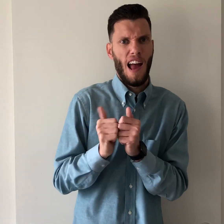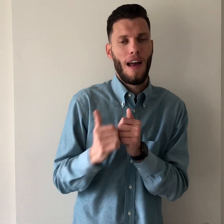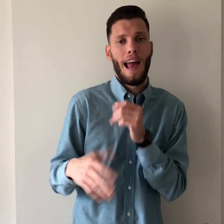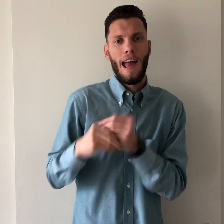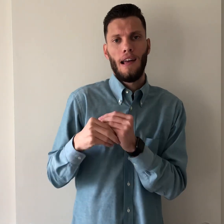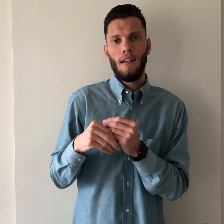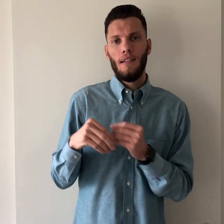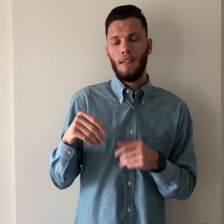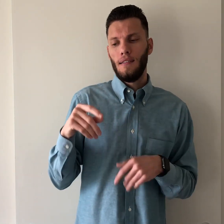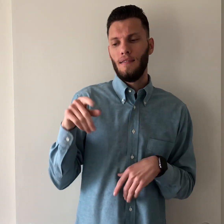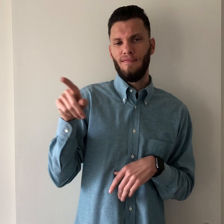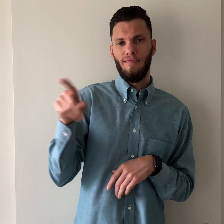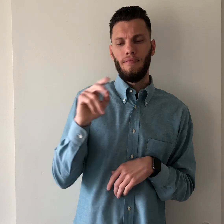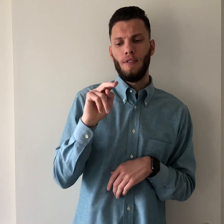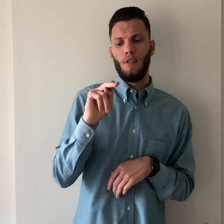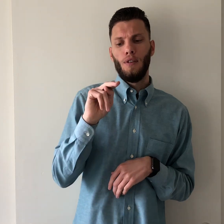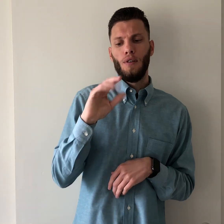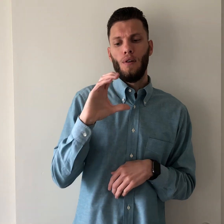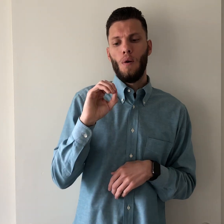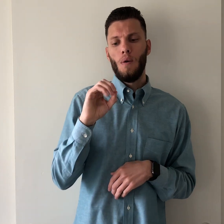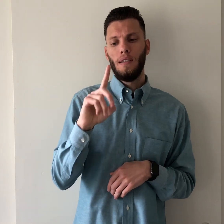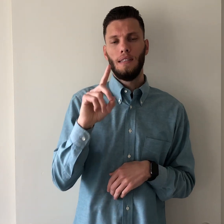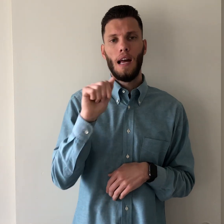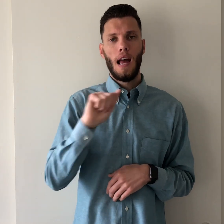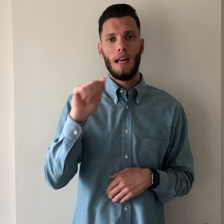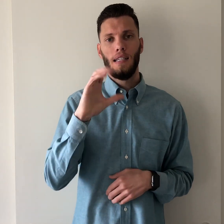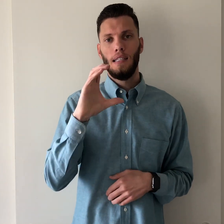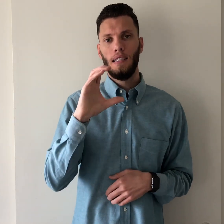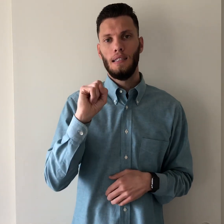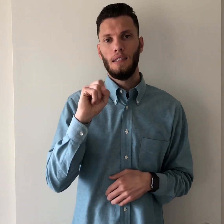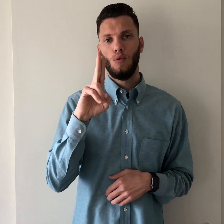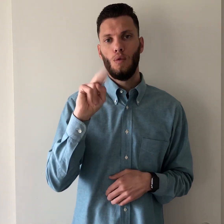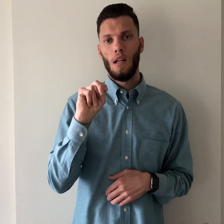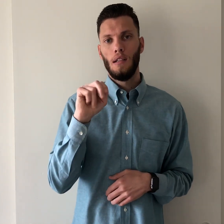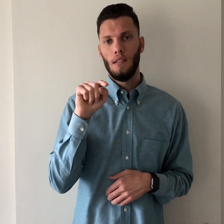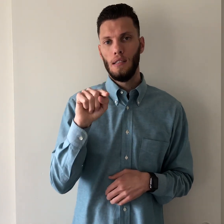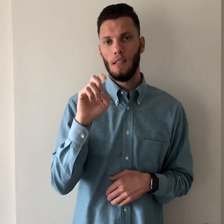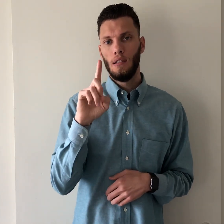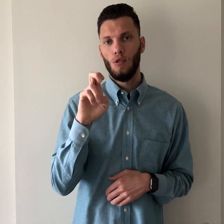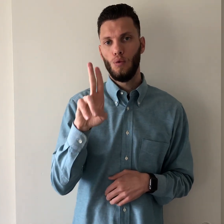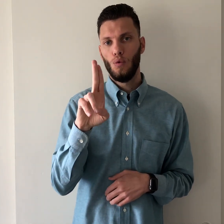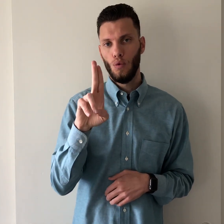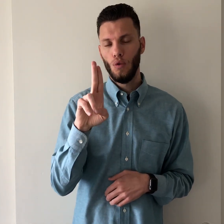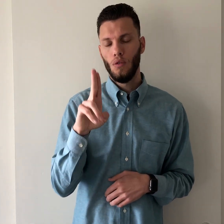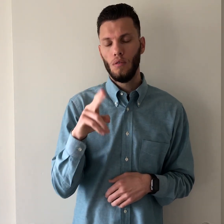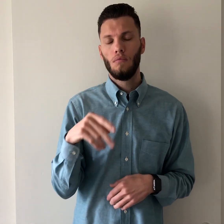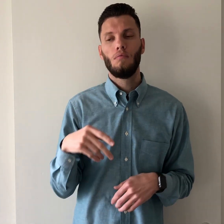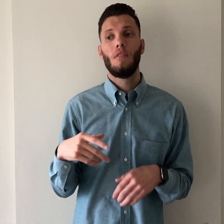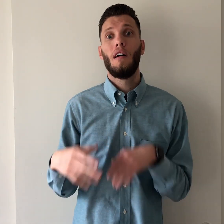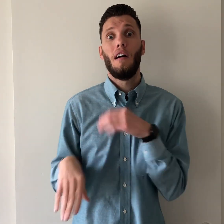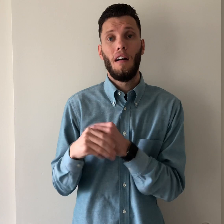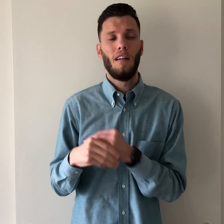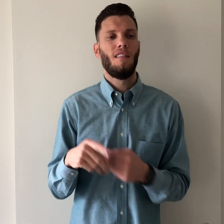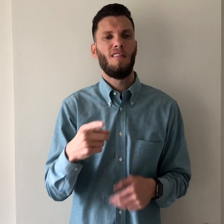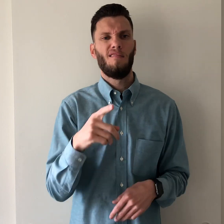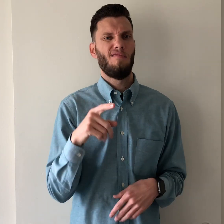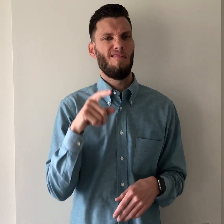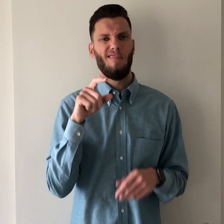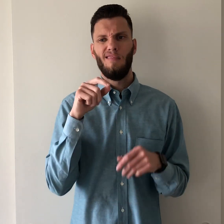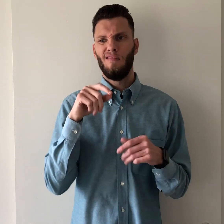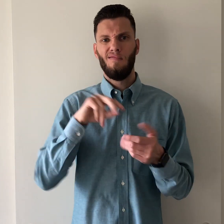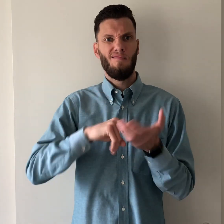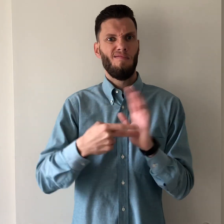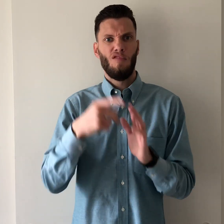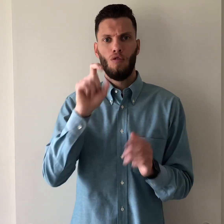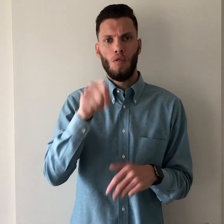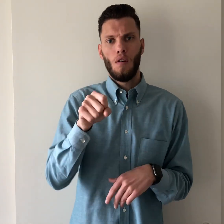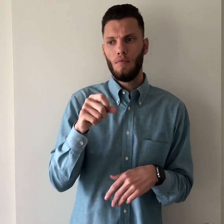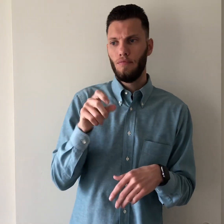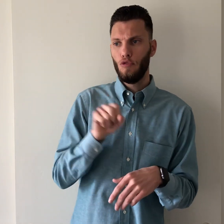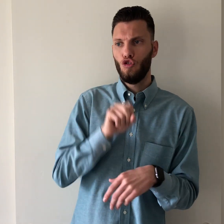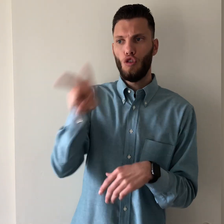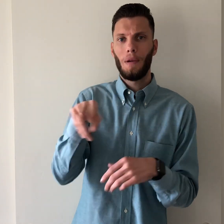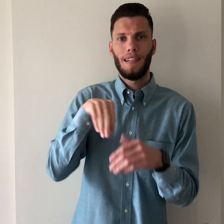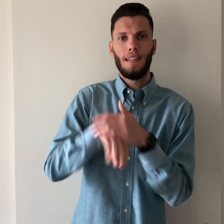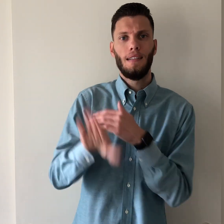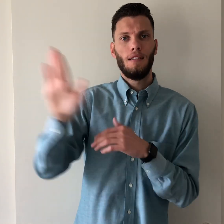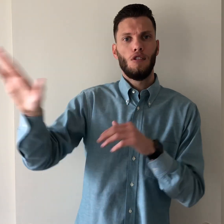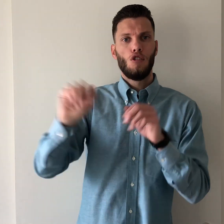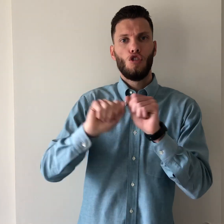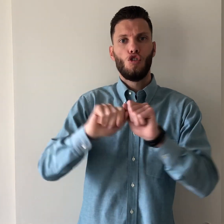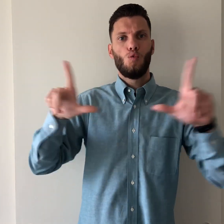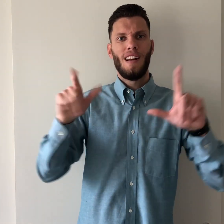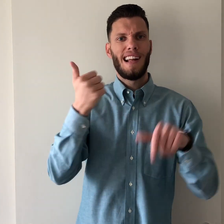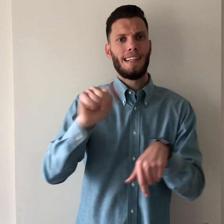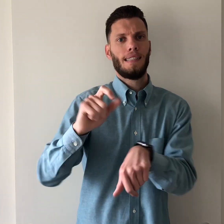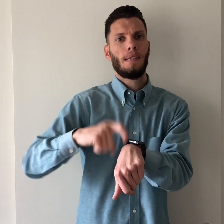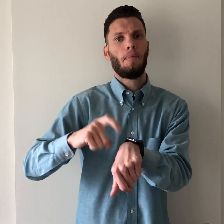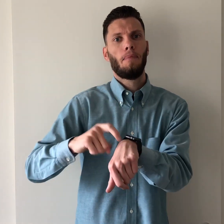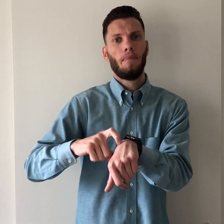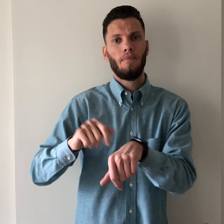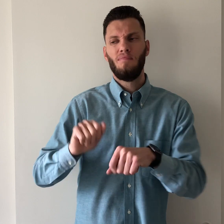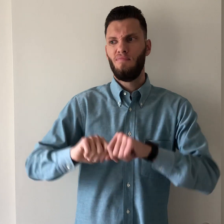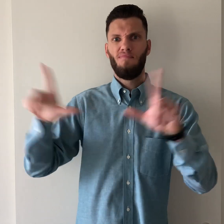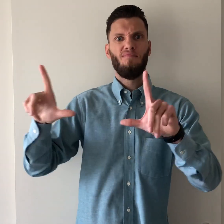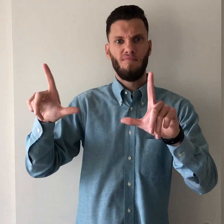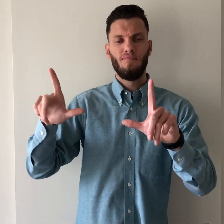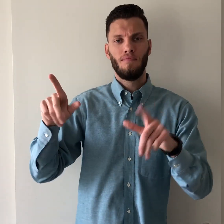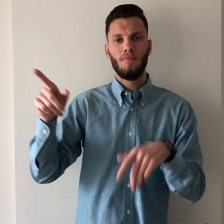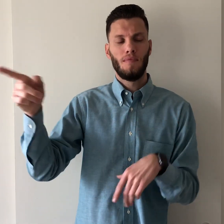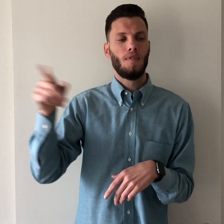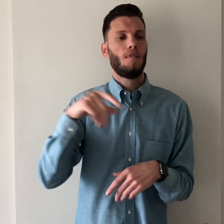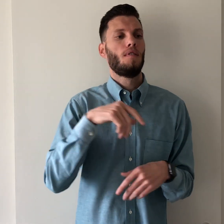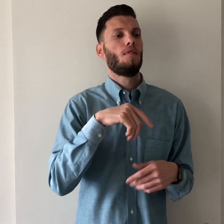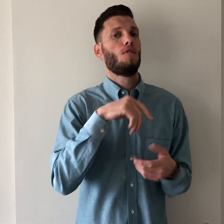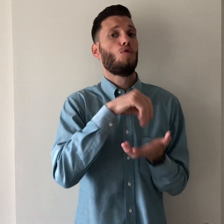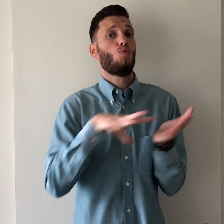How? Type in “ncod@csun.edu” You can then jump into their screen any time on a video call with the